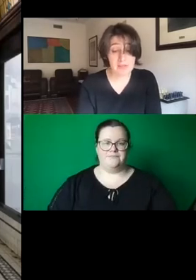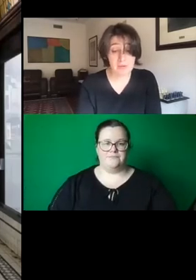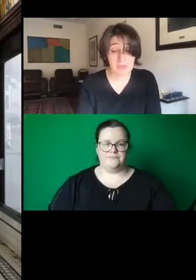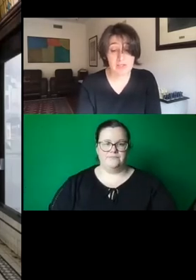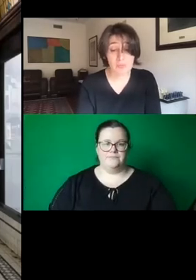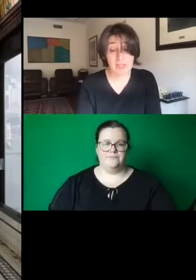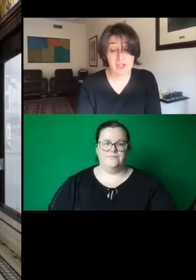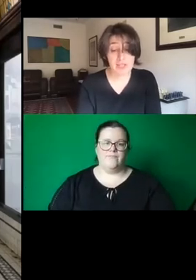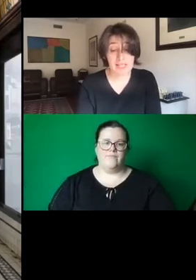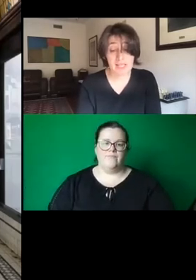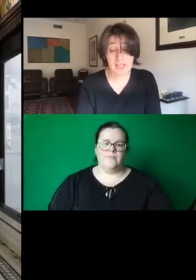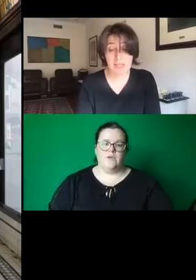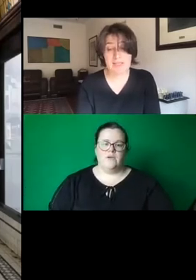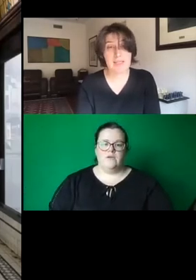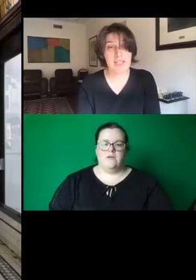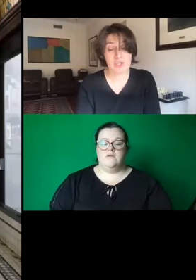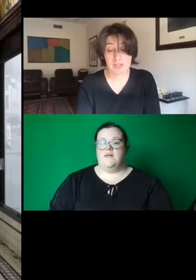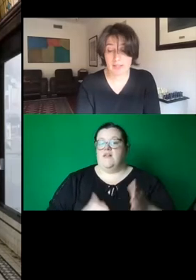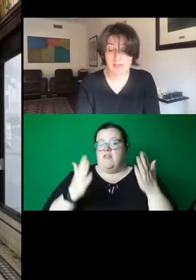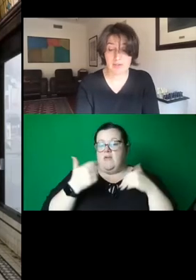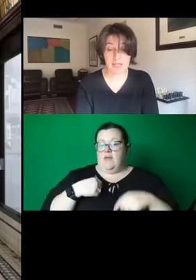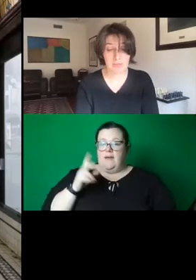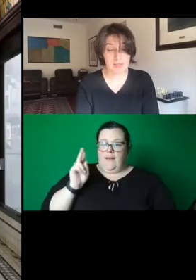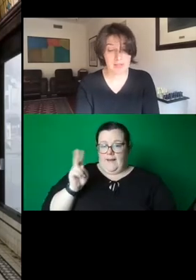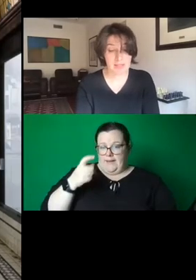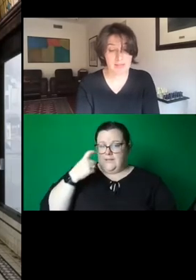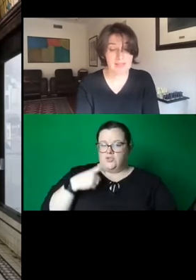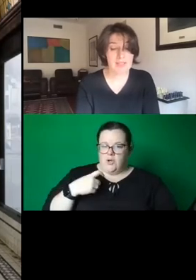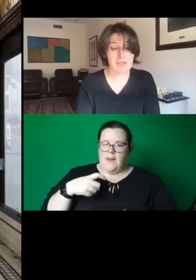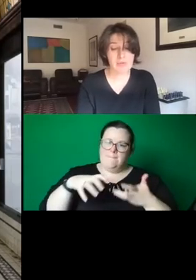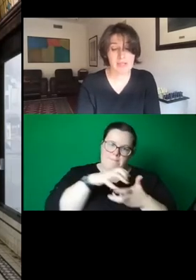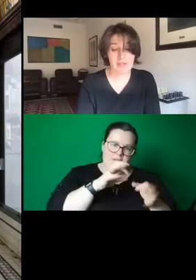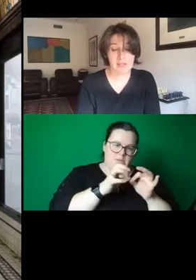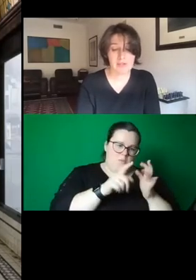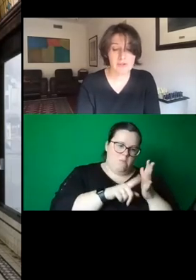this combination again in my installation at the cathedral cabinet in the city between searching